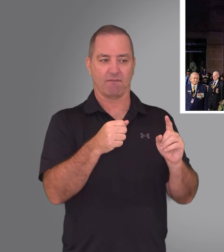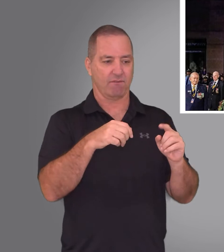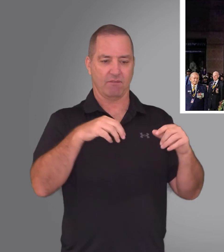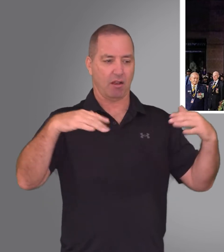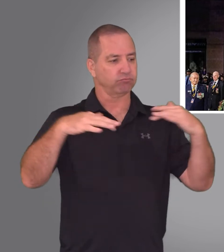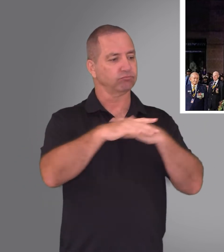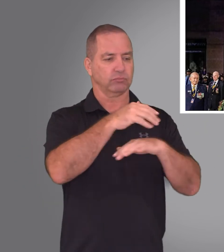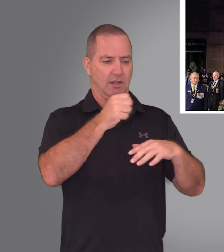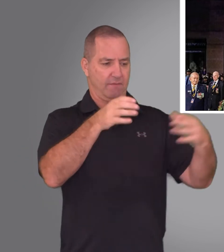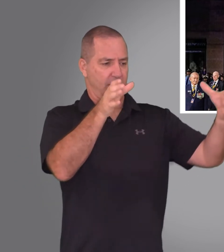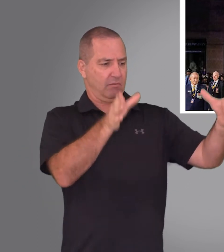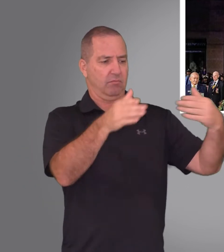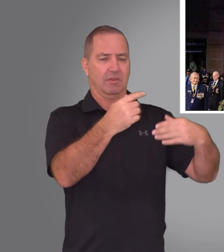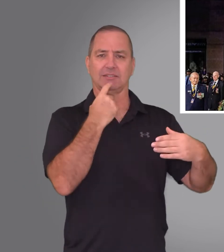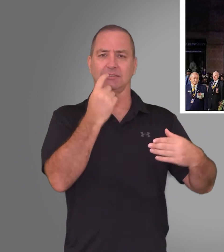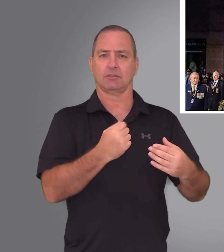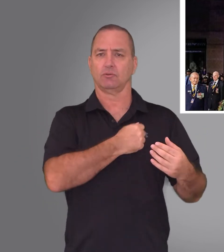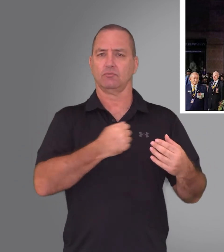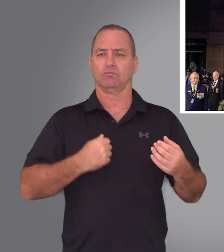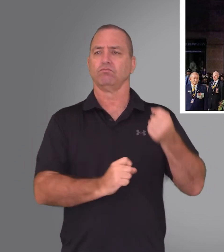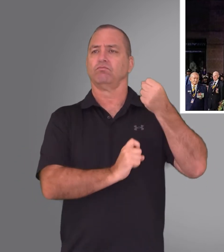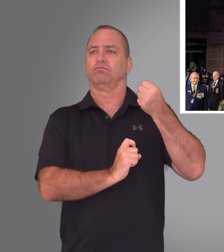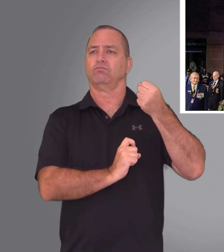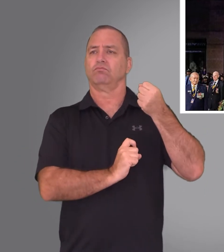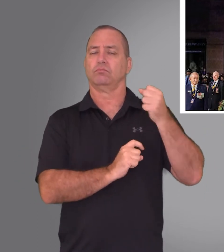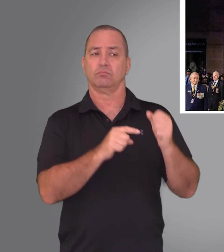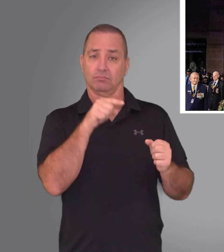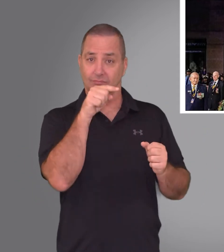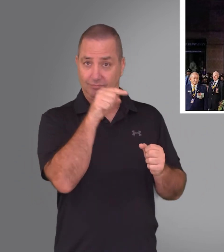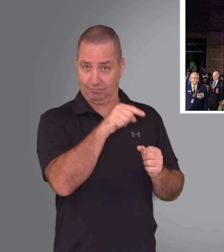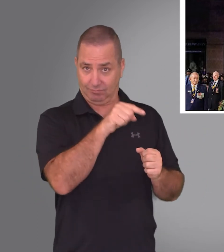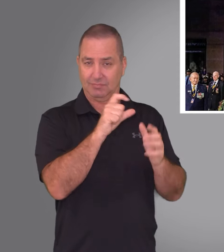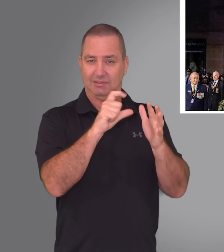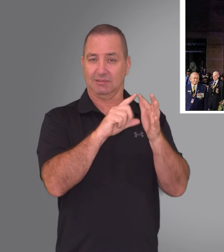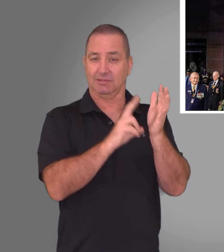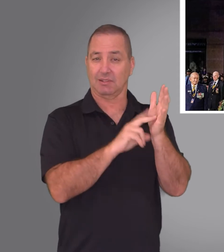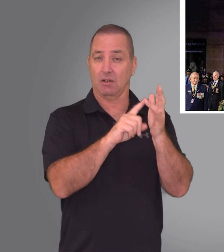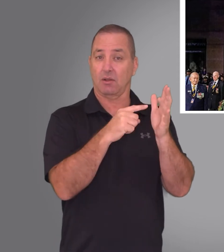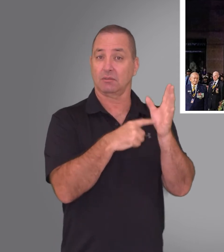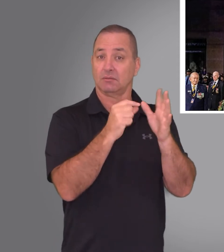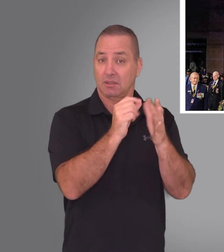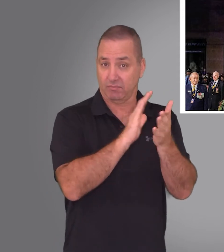If you've been there before, you will know the two statues guarding the Cenotaph.